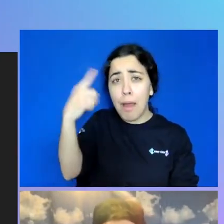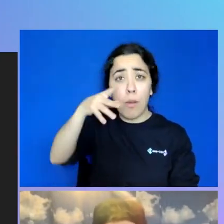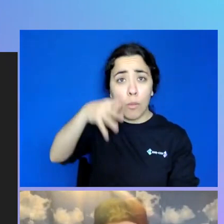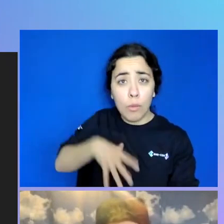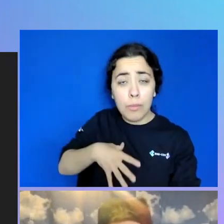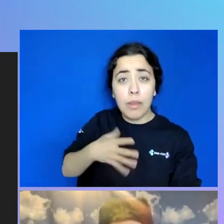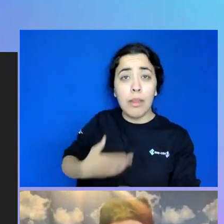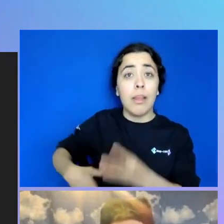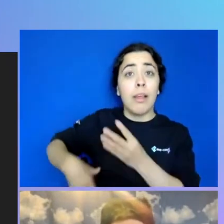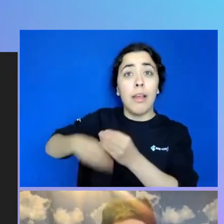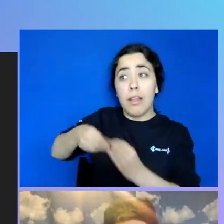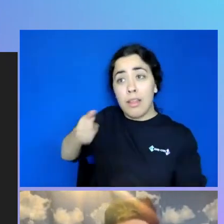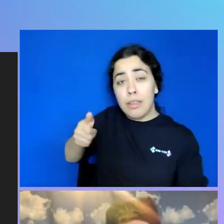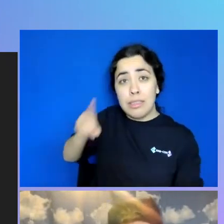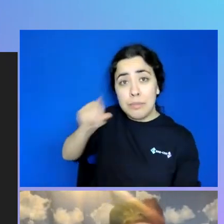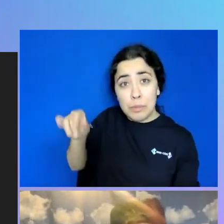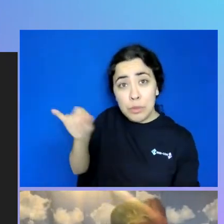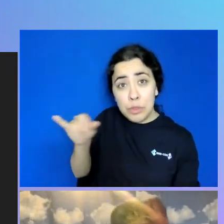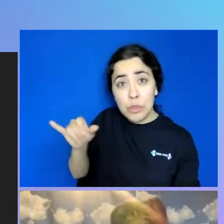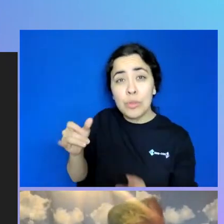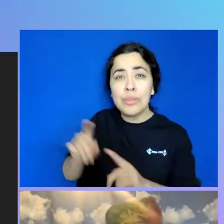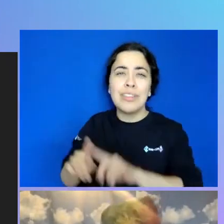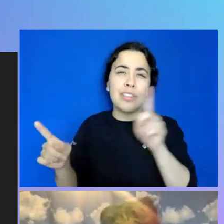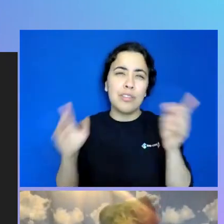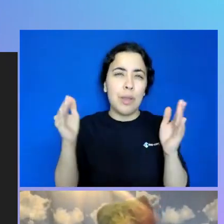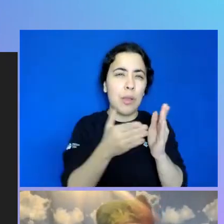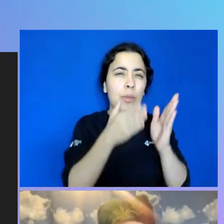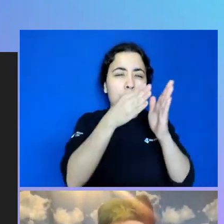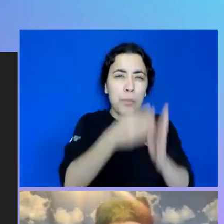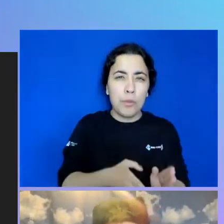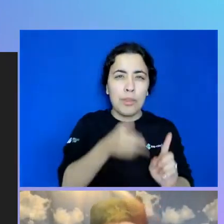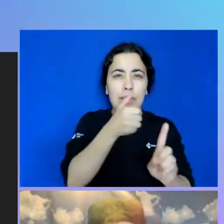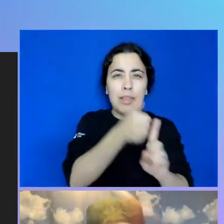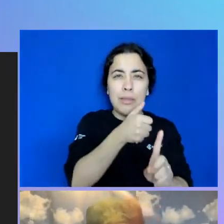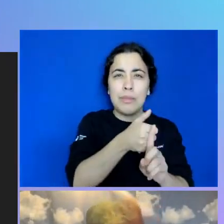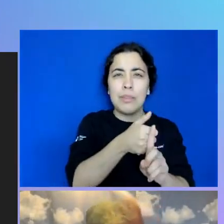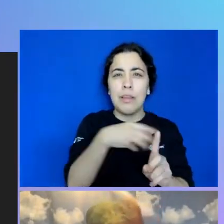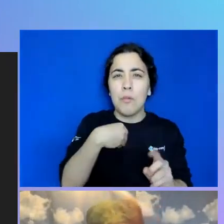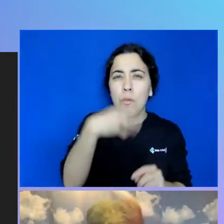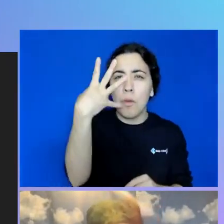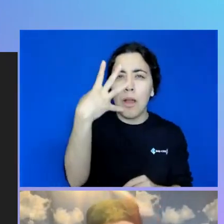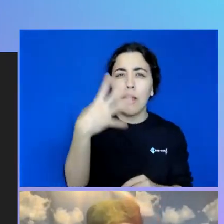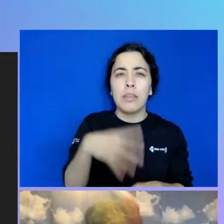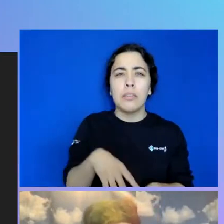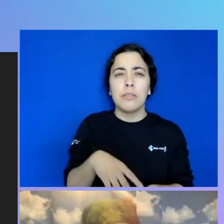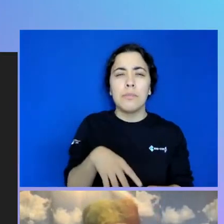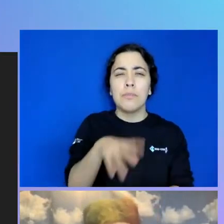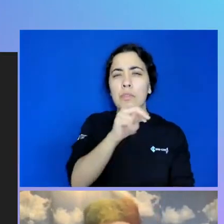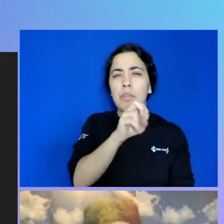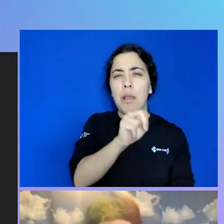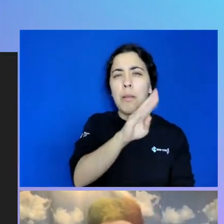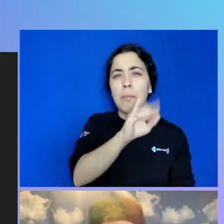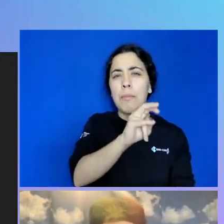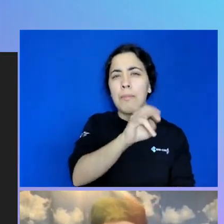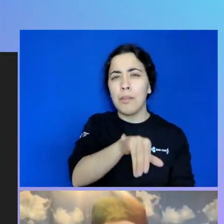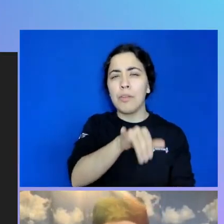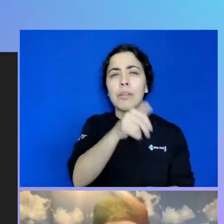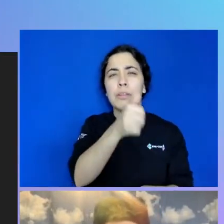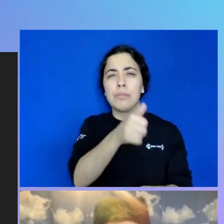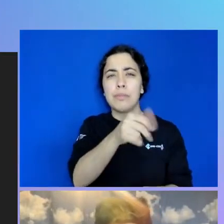might be different from someone who's white and non-binary and disabled. So we have to acknowledge that those